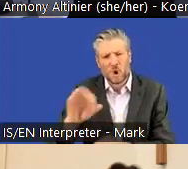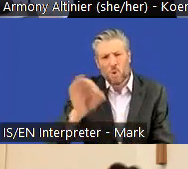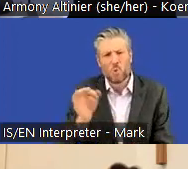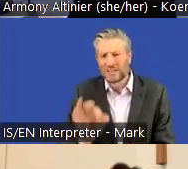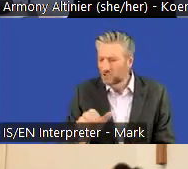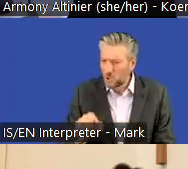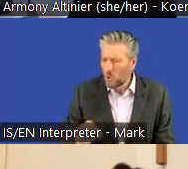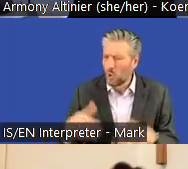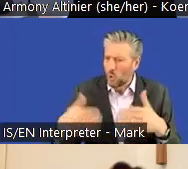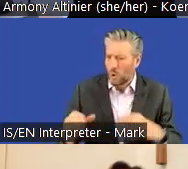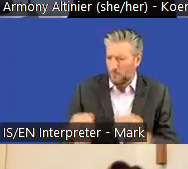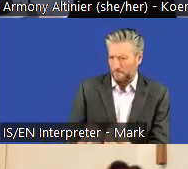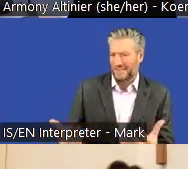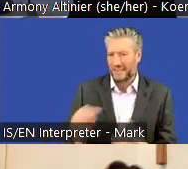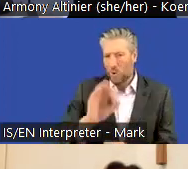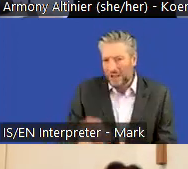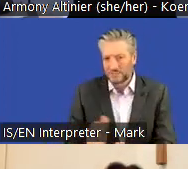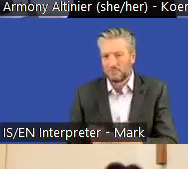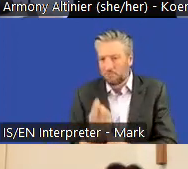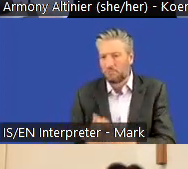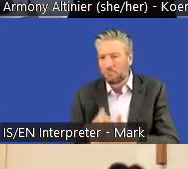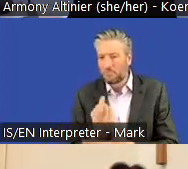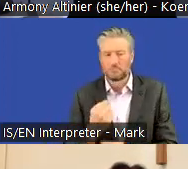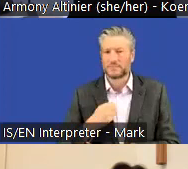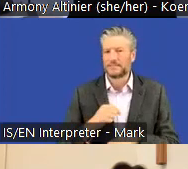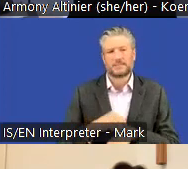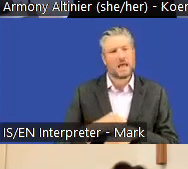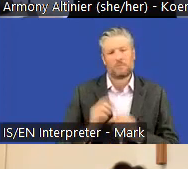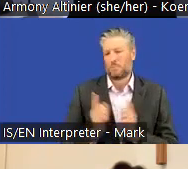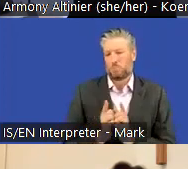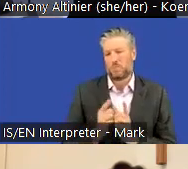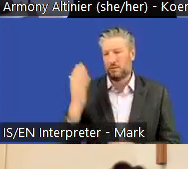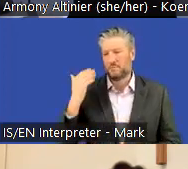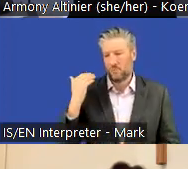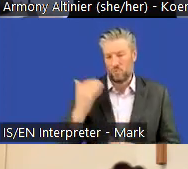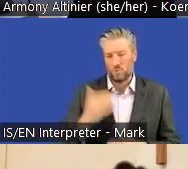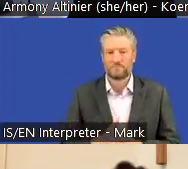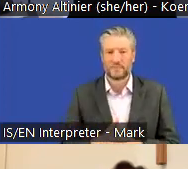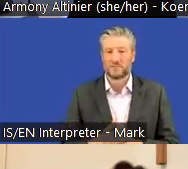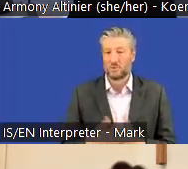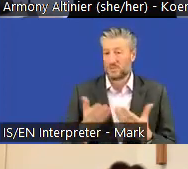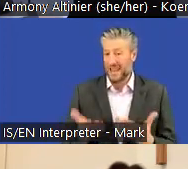We had no way of responding to them during the event, so we have a specific session for